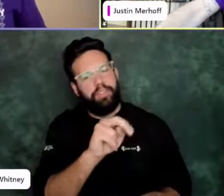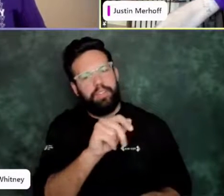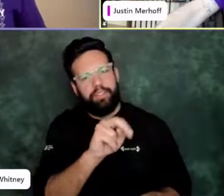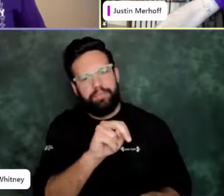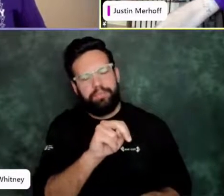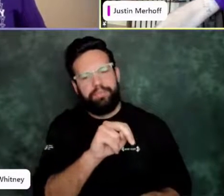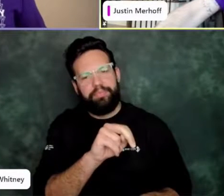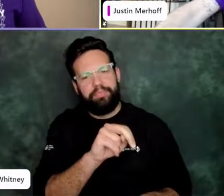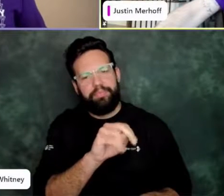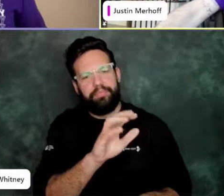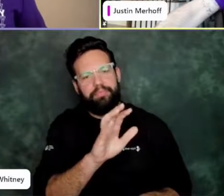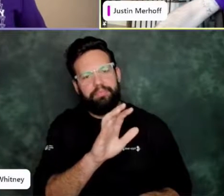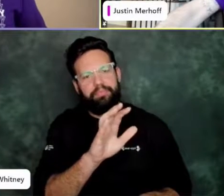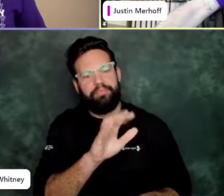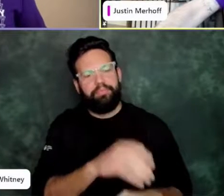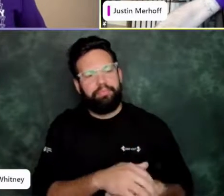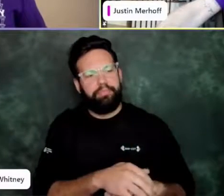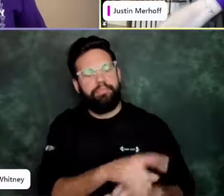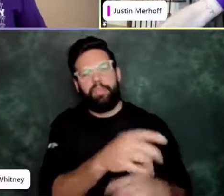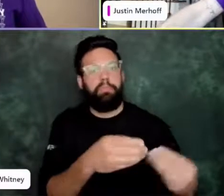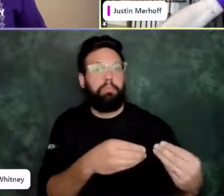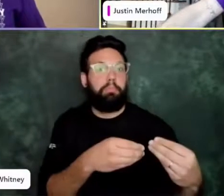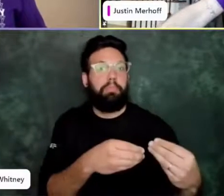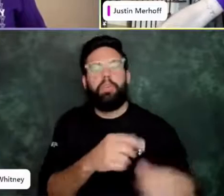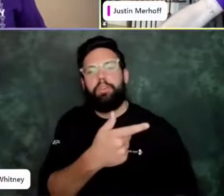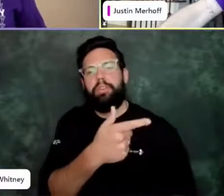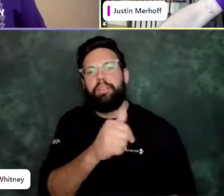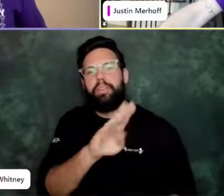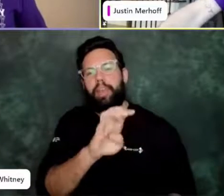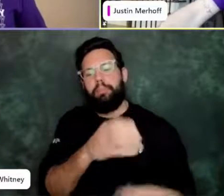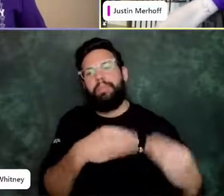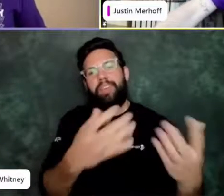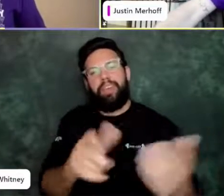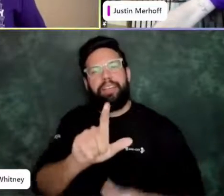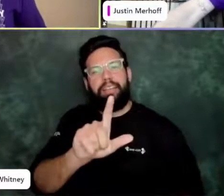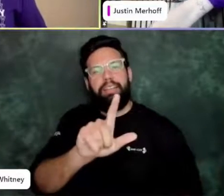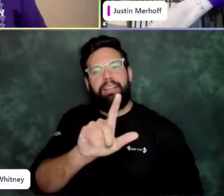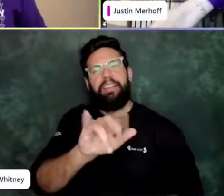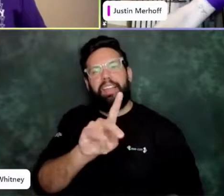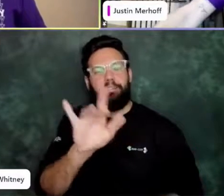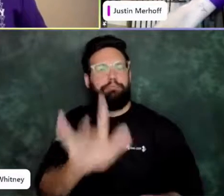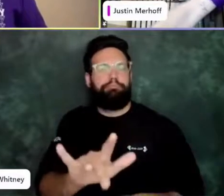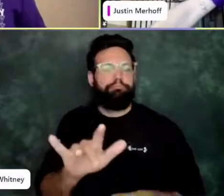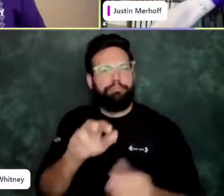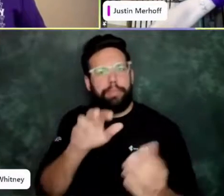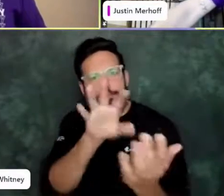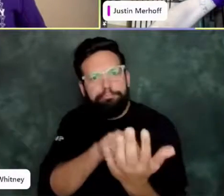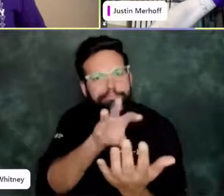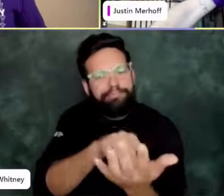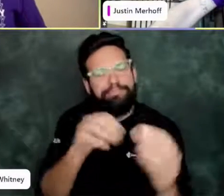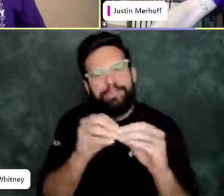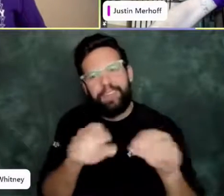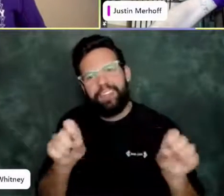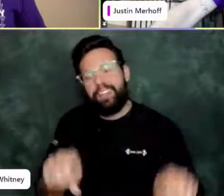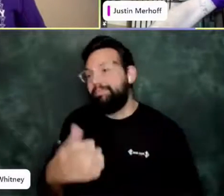Gabe provided the link to Gabriel for you, so. Awesome. Yup. Thank you, guys.